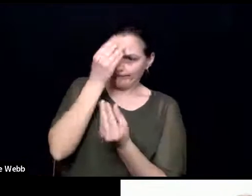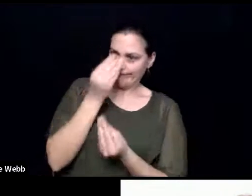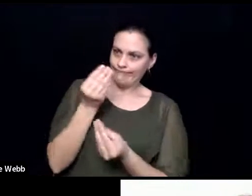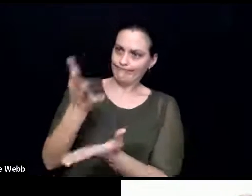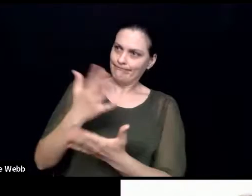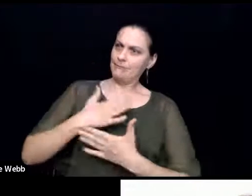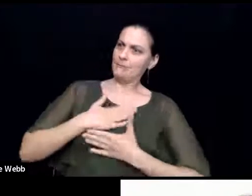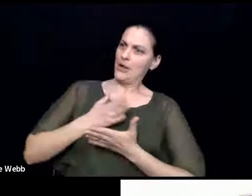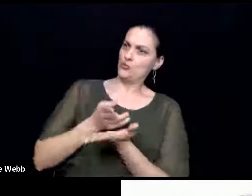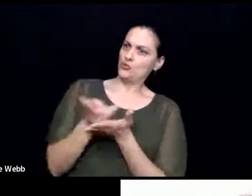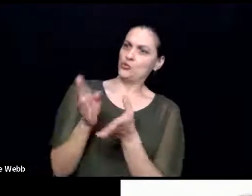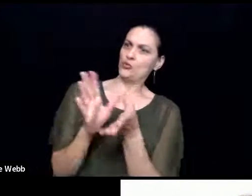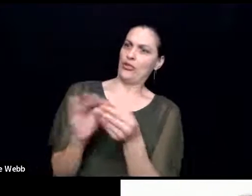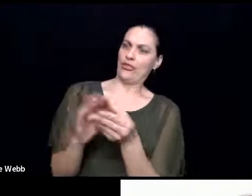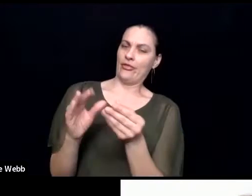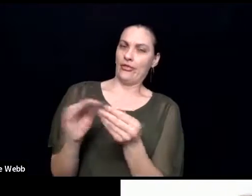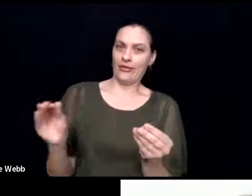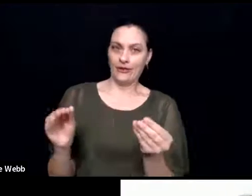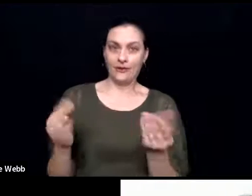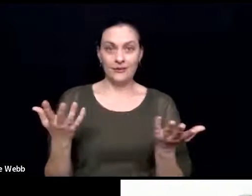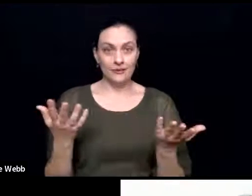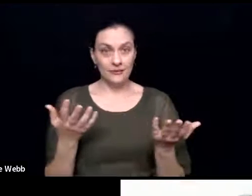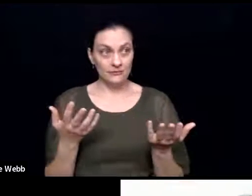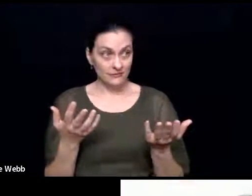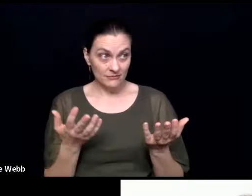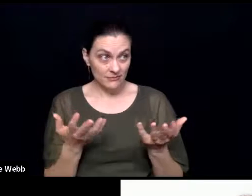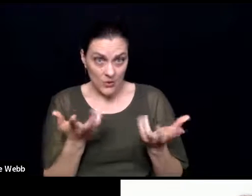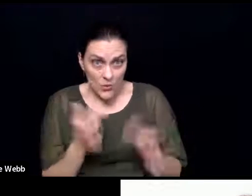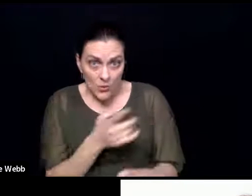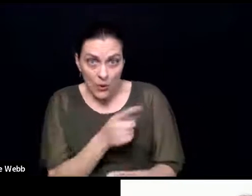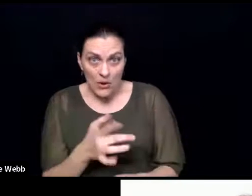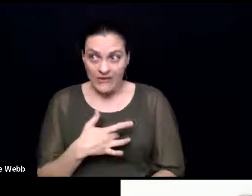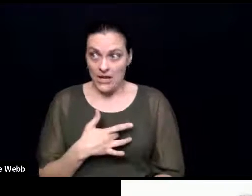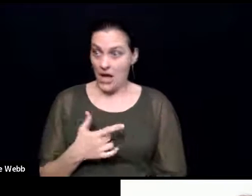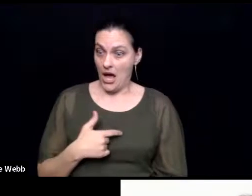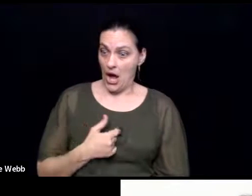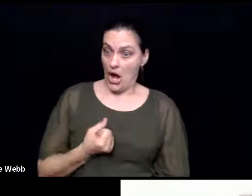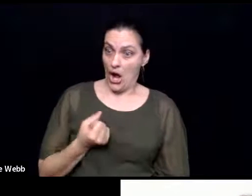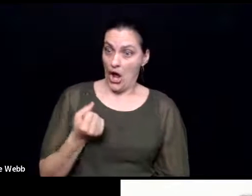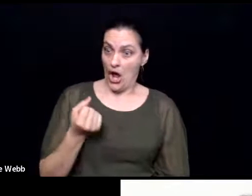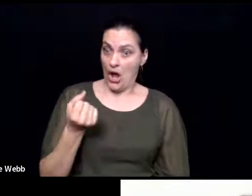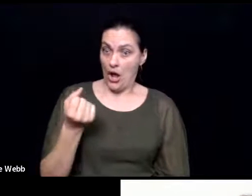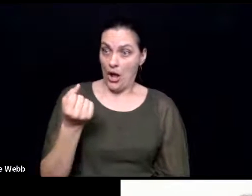I think that's something I really had to work past because I felt like if people know this about me,